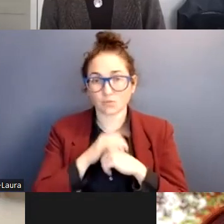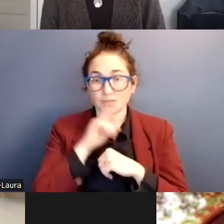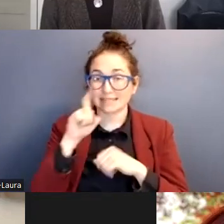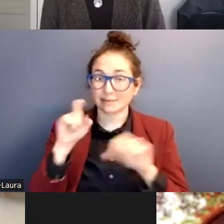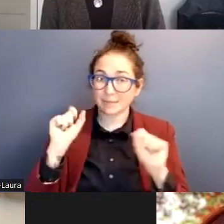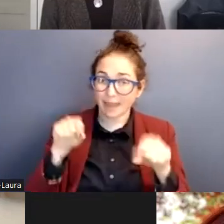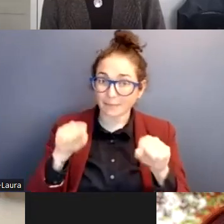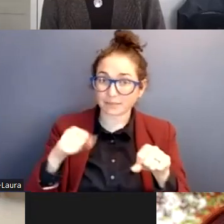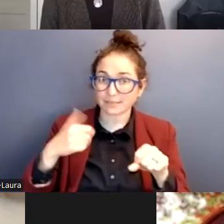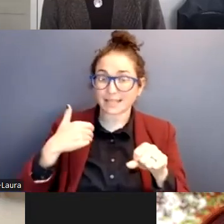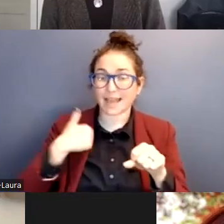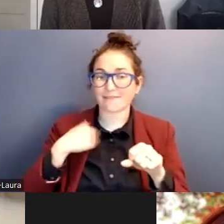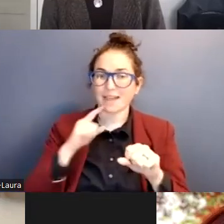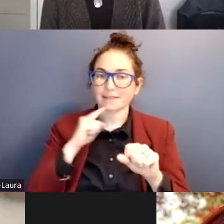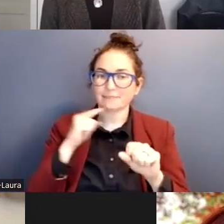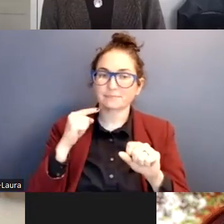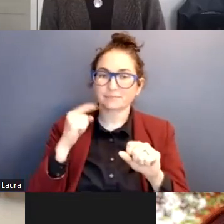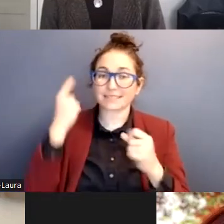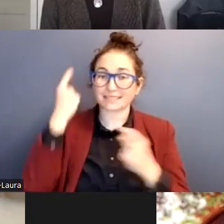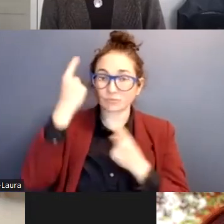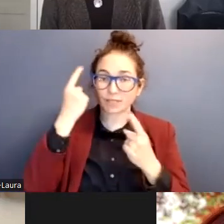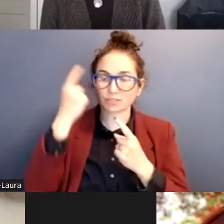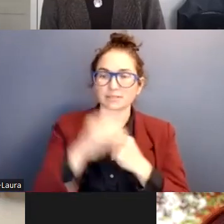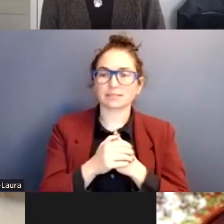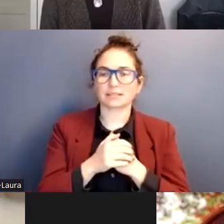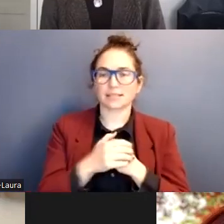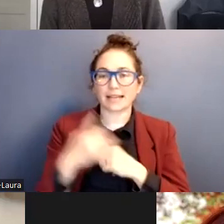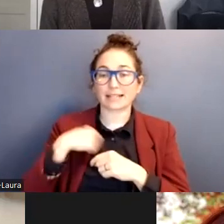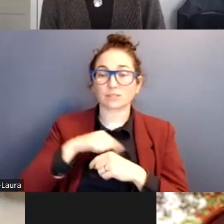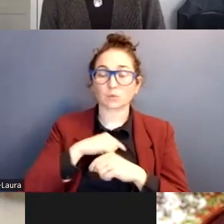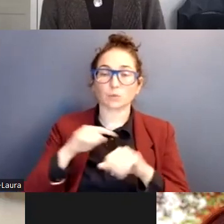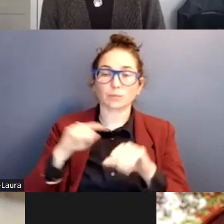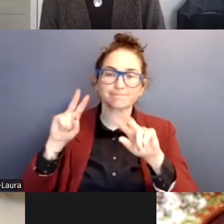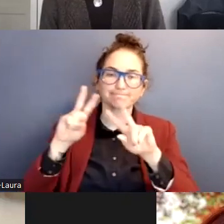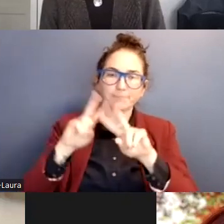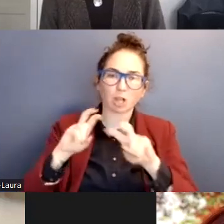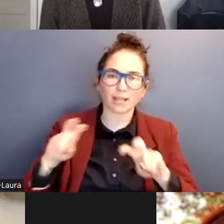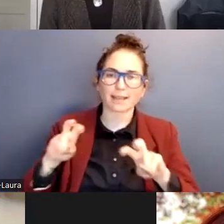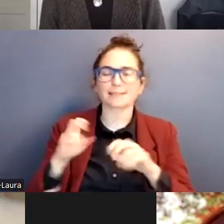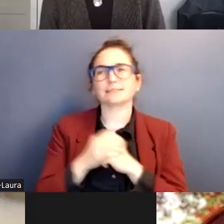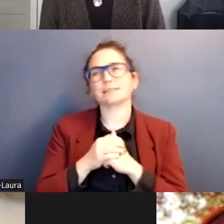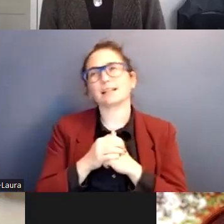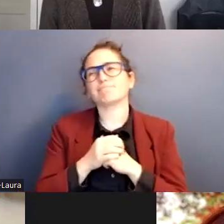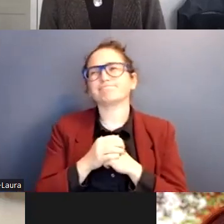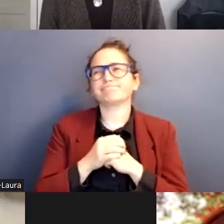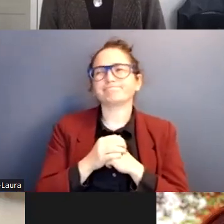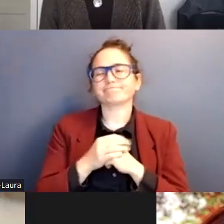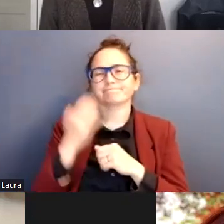that in consideration, as we look at in the end of life care